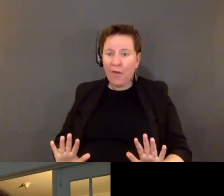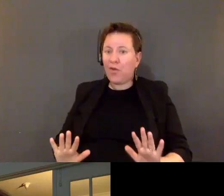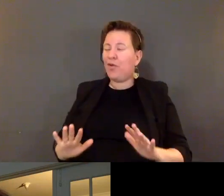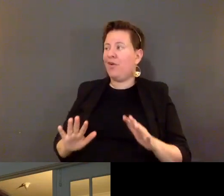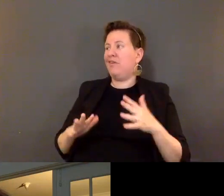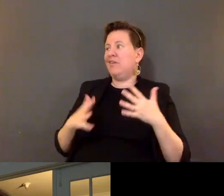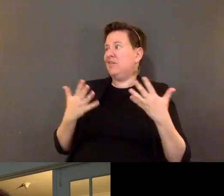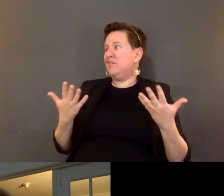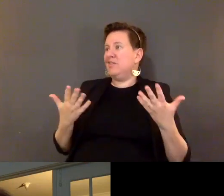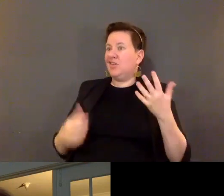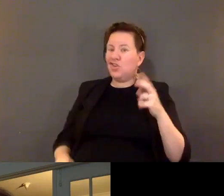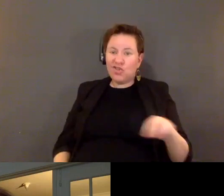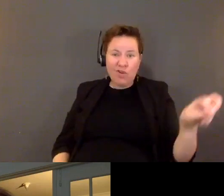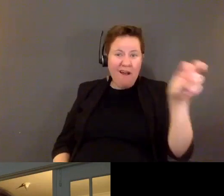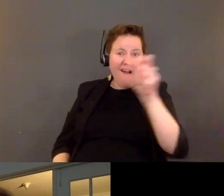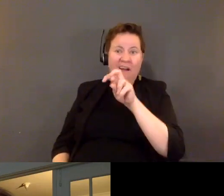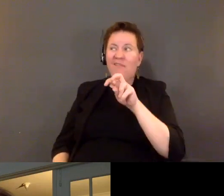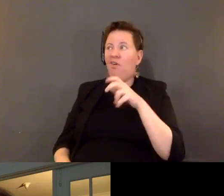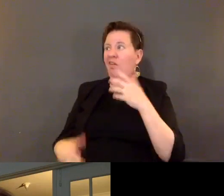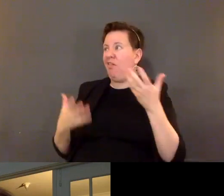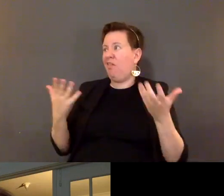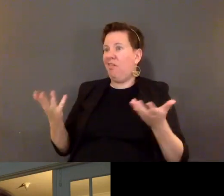travel you don't have shops you don't you know well there's the gift shop which